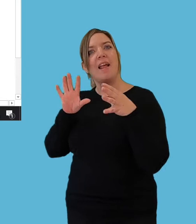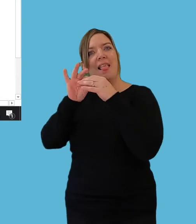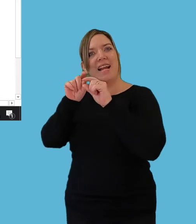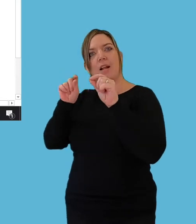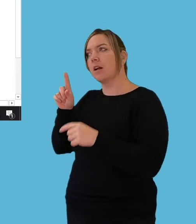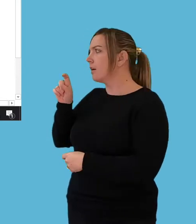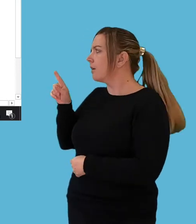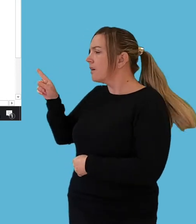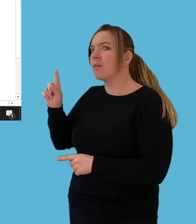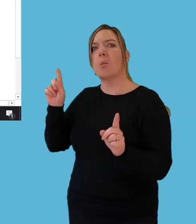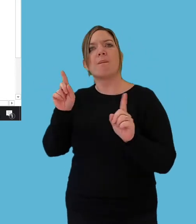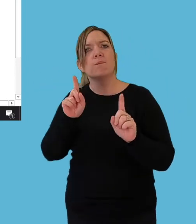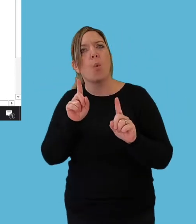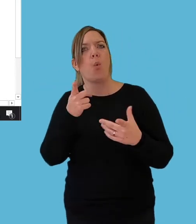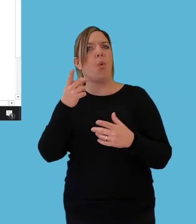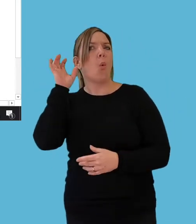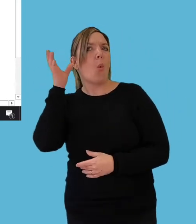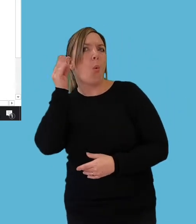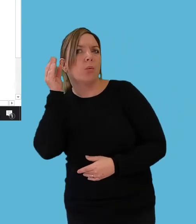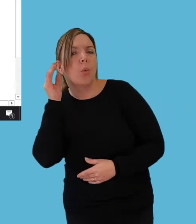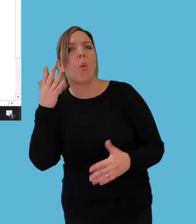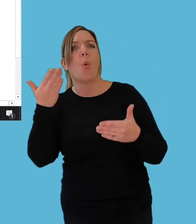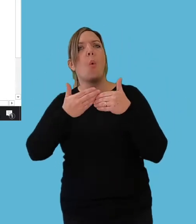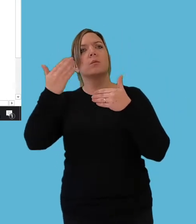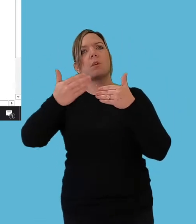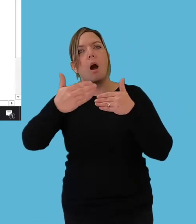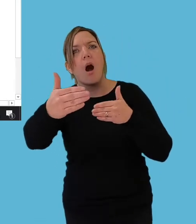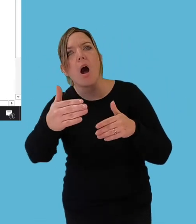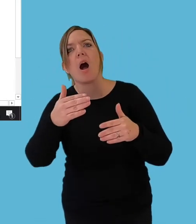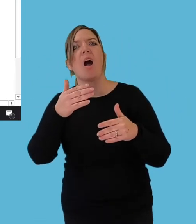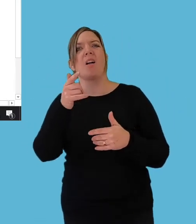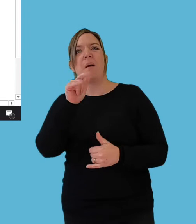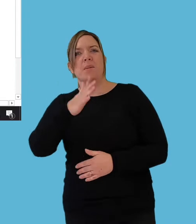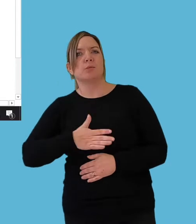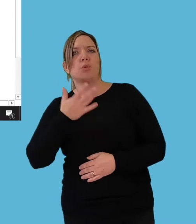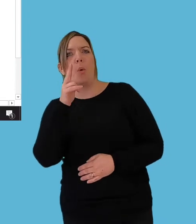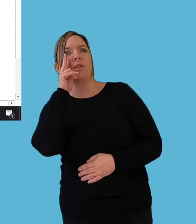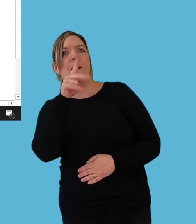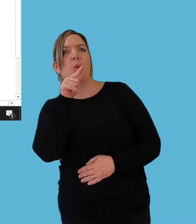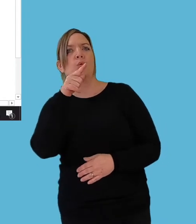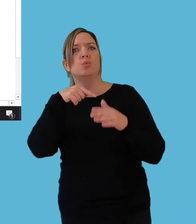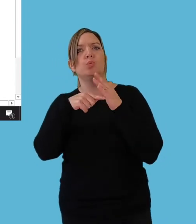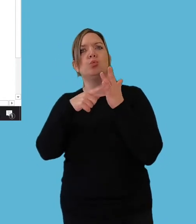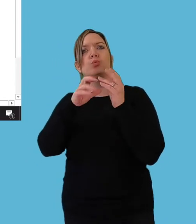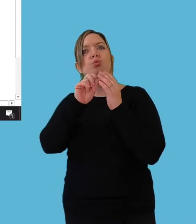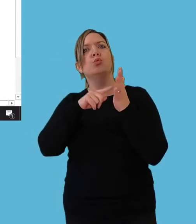"If you would like to download the slides or listen to the audio version, rather than watch watch the YouTube video, you can find these on our Moodle page."